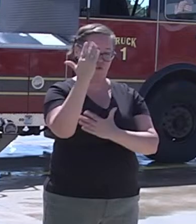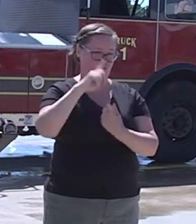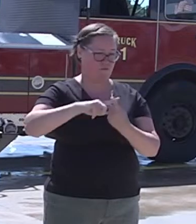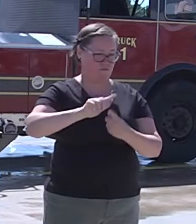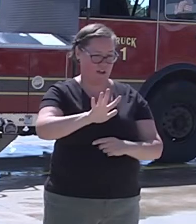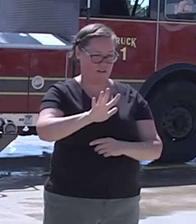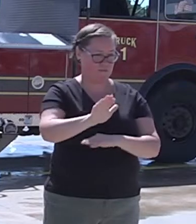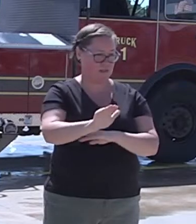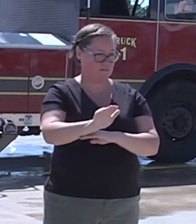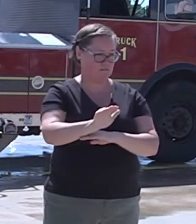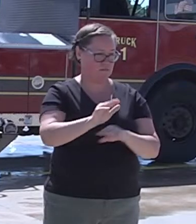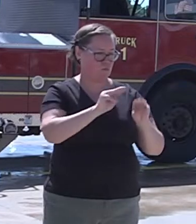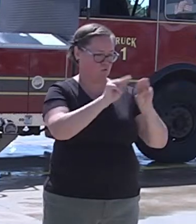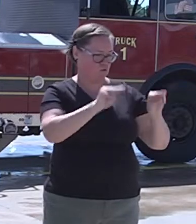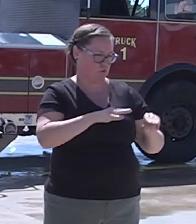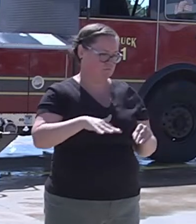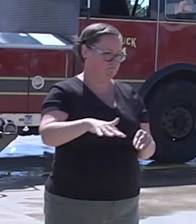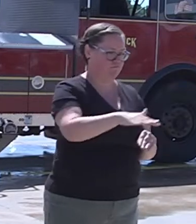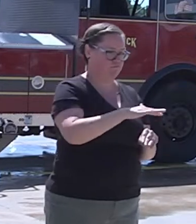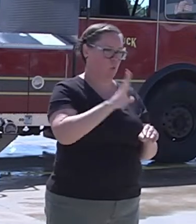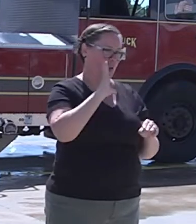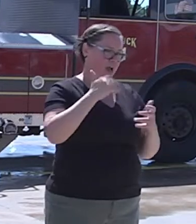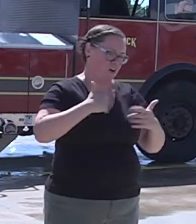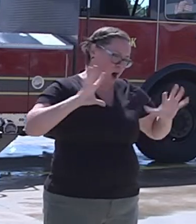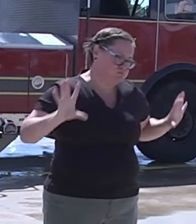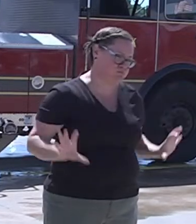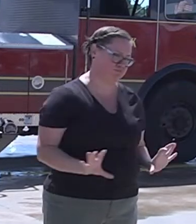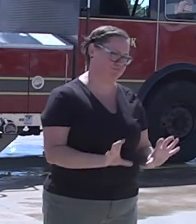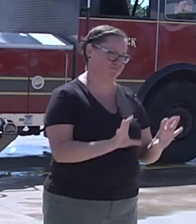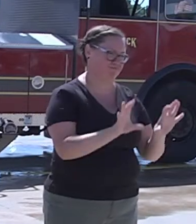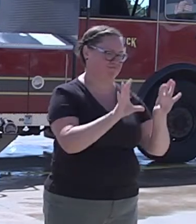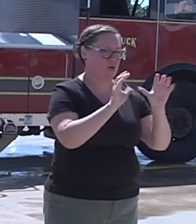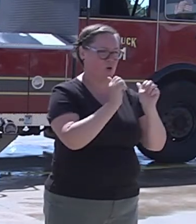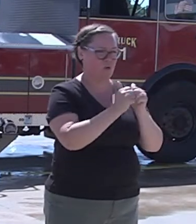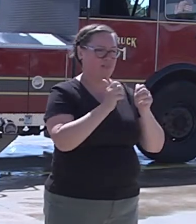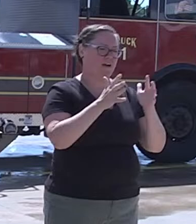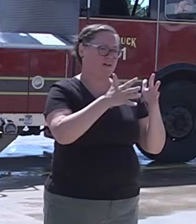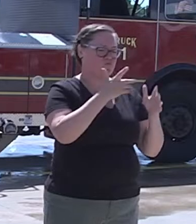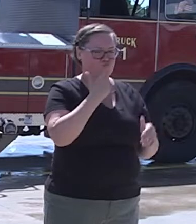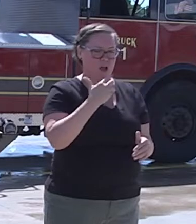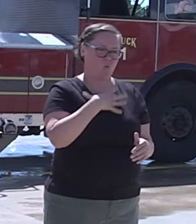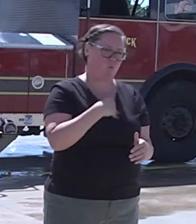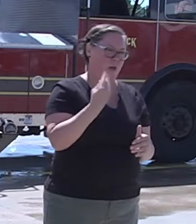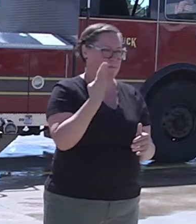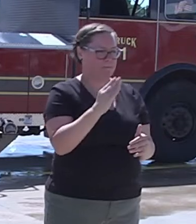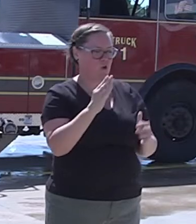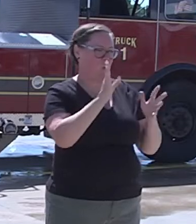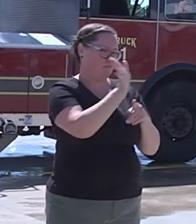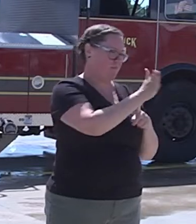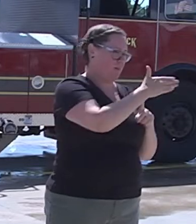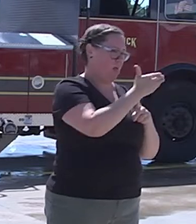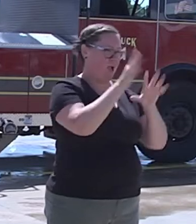museum grounds and buildings will be funed with patriotic flags and buntings as the town's people